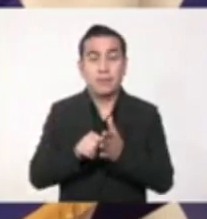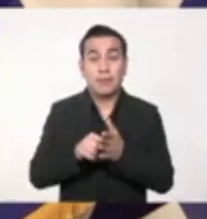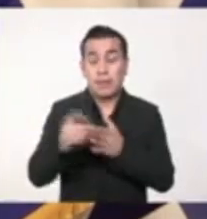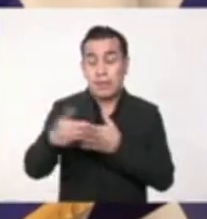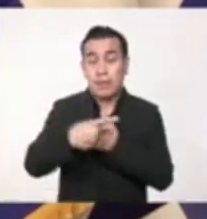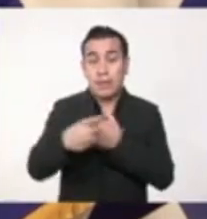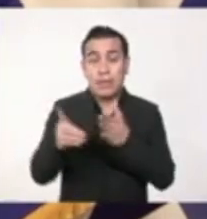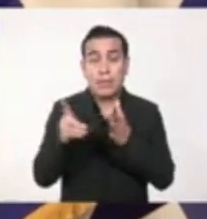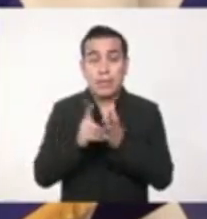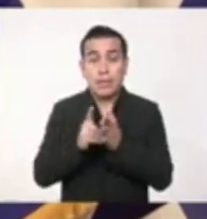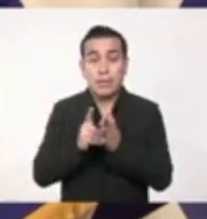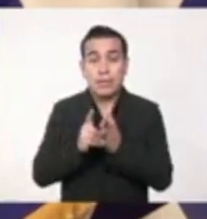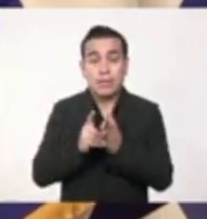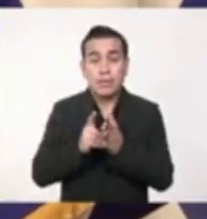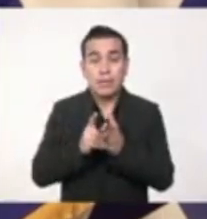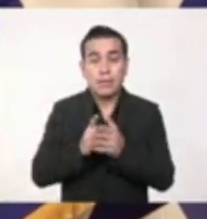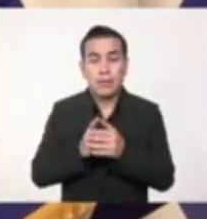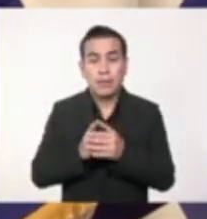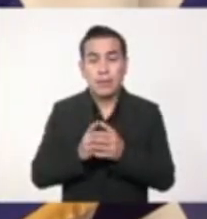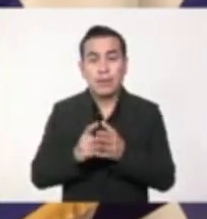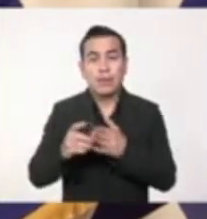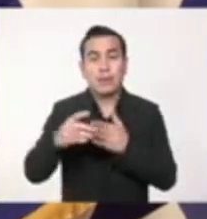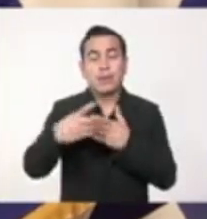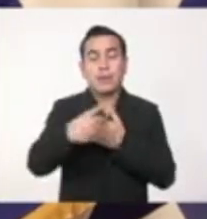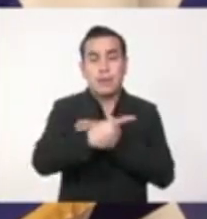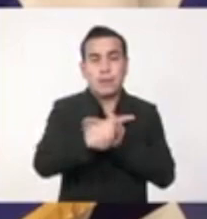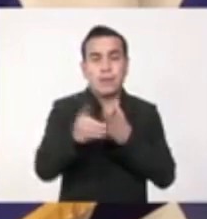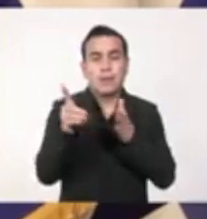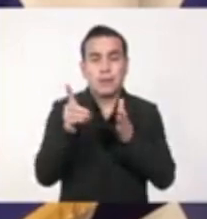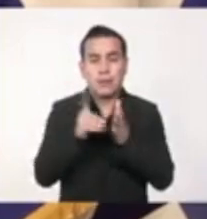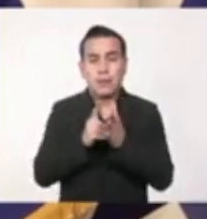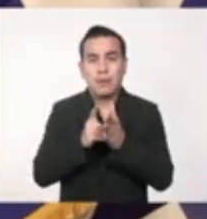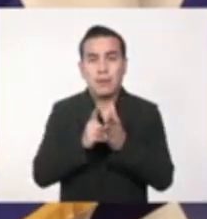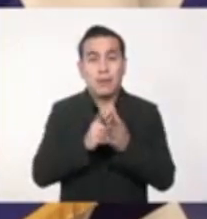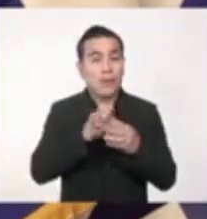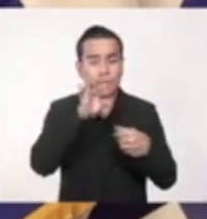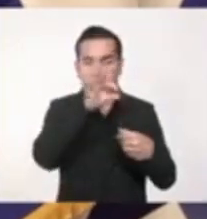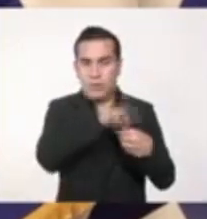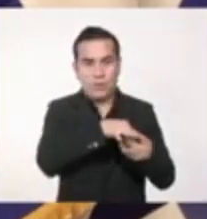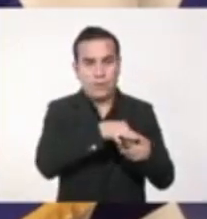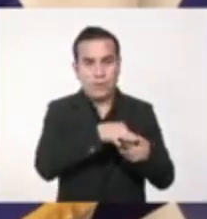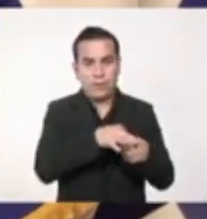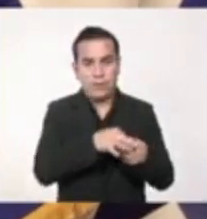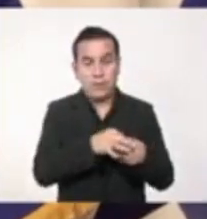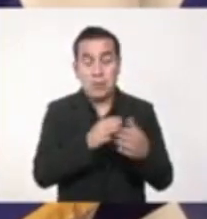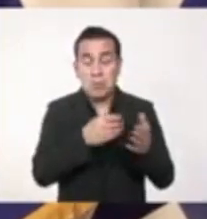said, because the assembly is made up of other deputies Also, those who did not vote, even in the minority, but